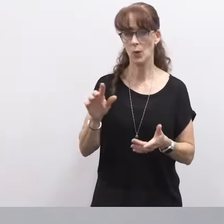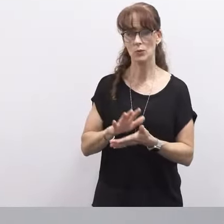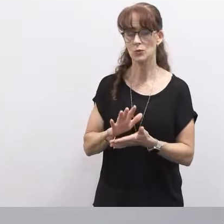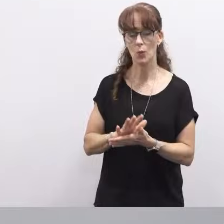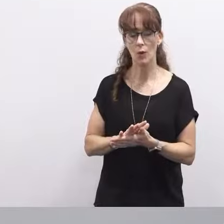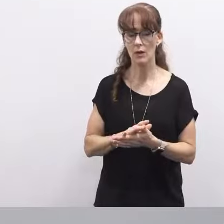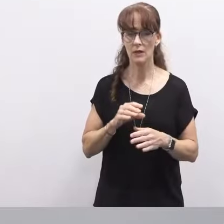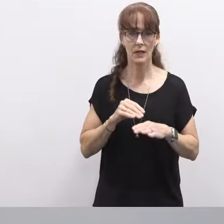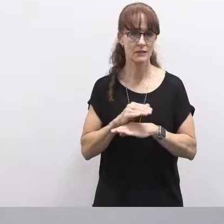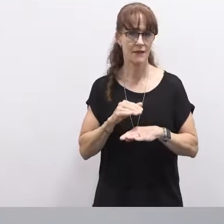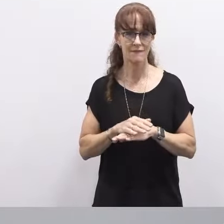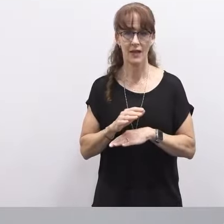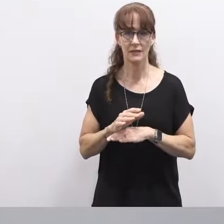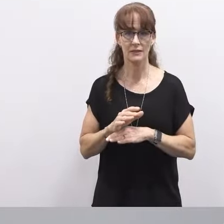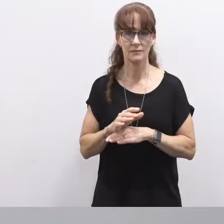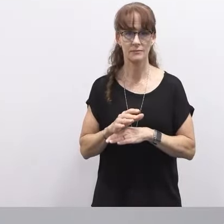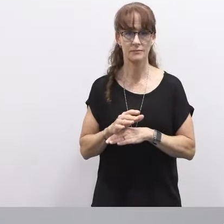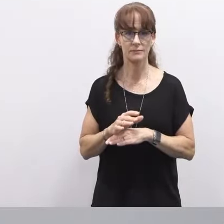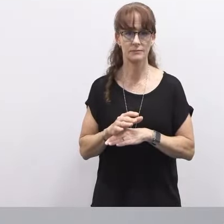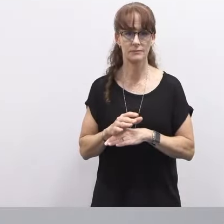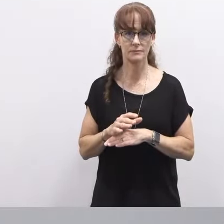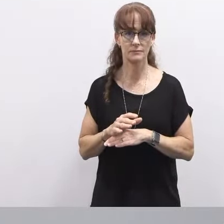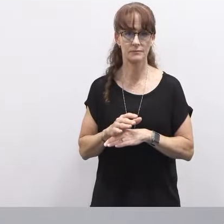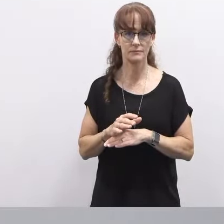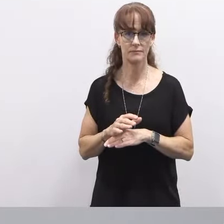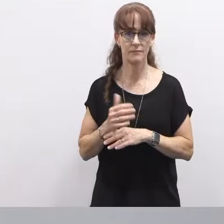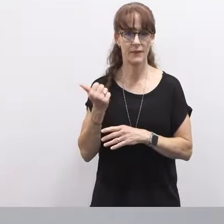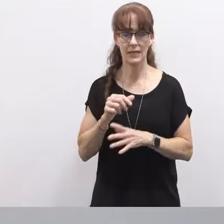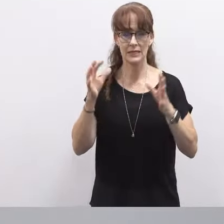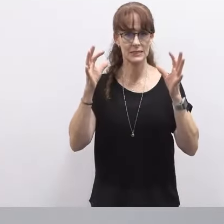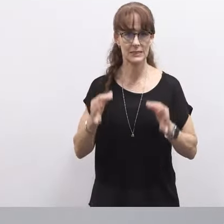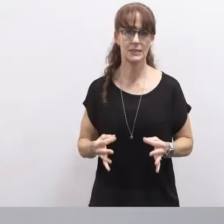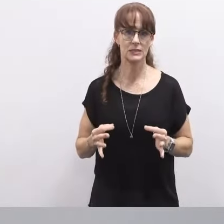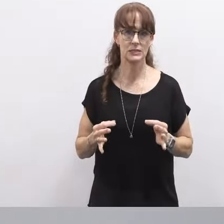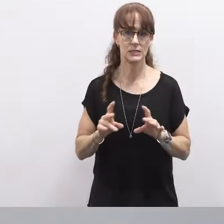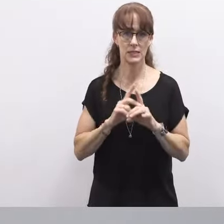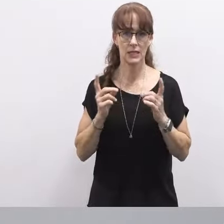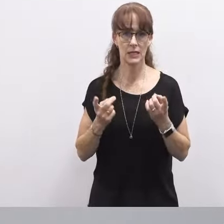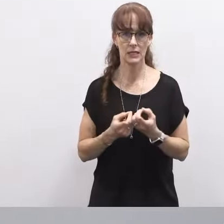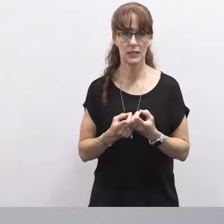It doesn't affect any decisions that the district is going to be making